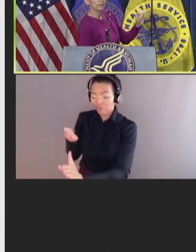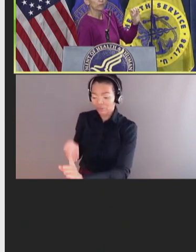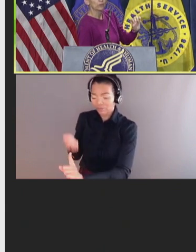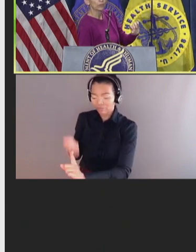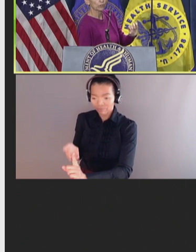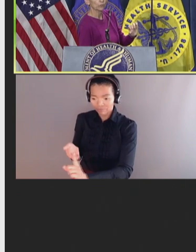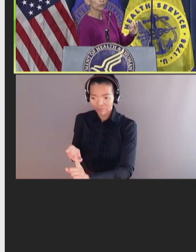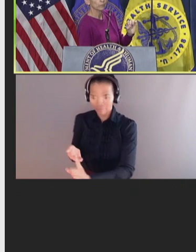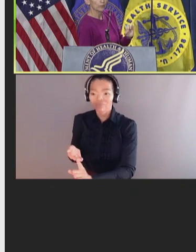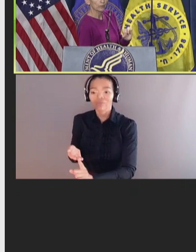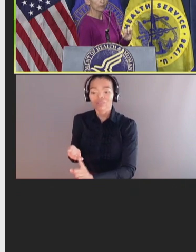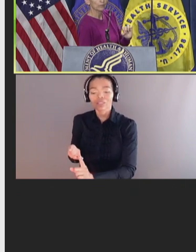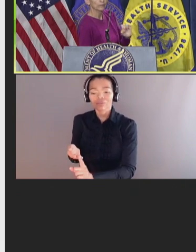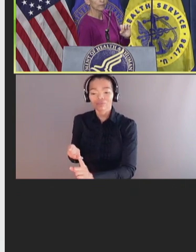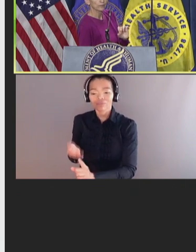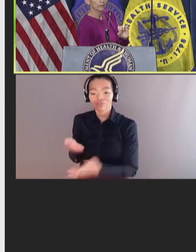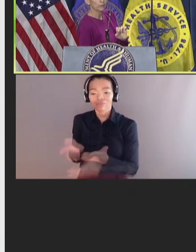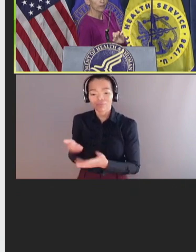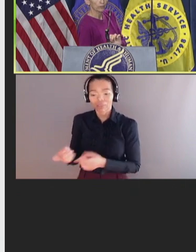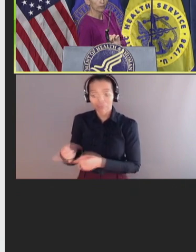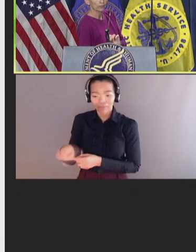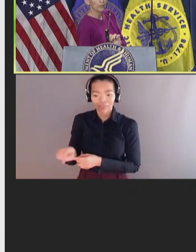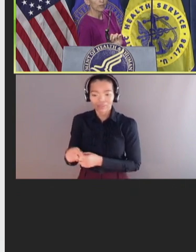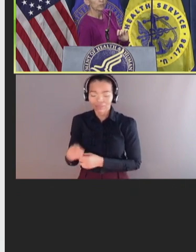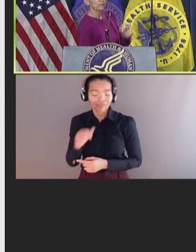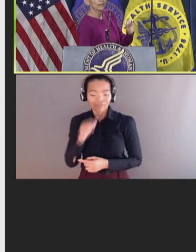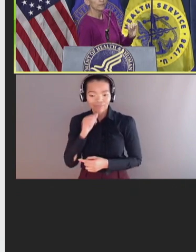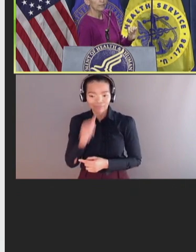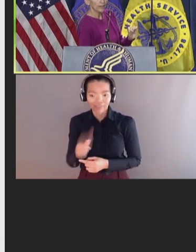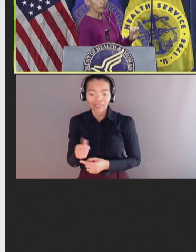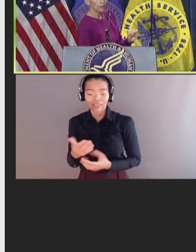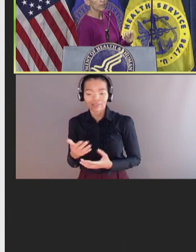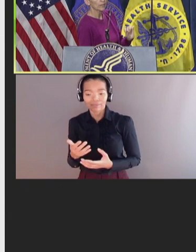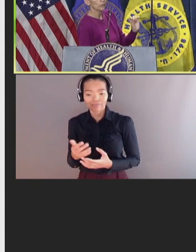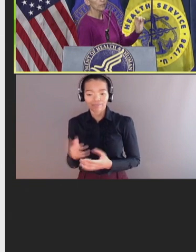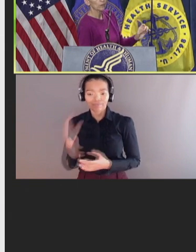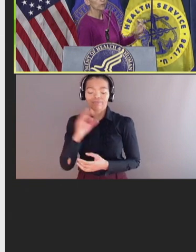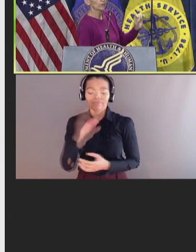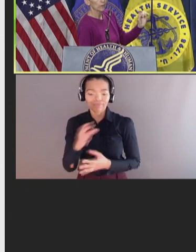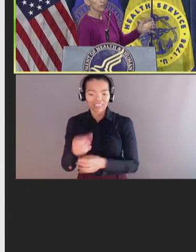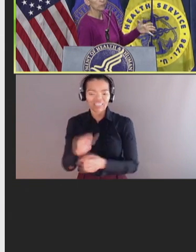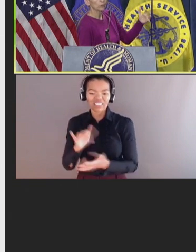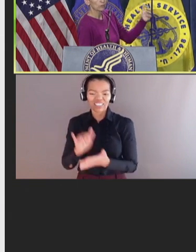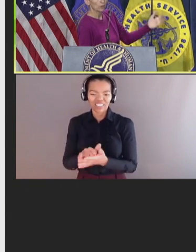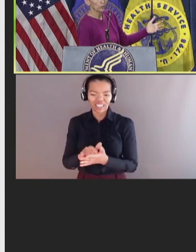structural parts of this equation. So, vaccine equity, as we know, is as much about structural